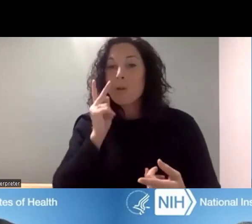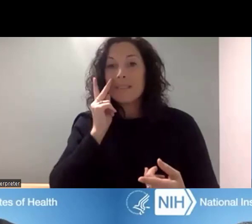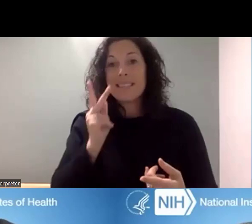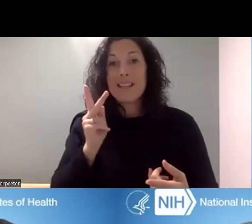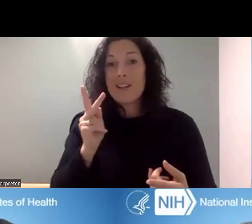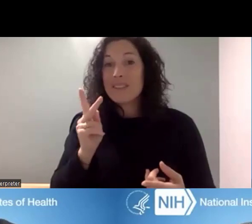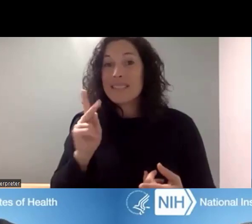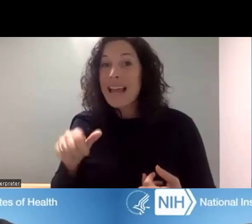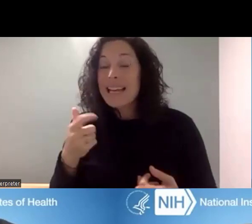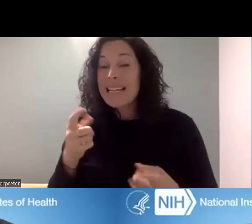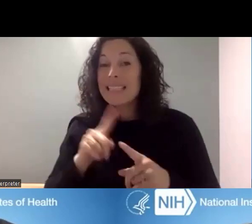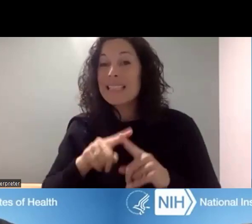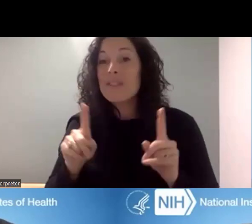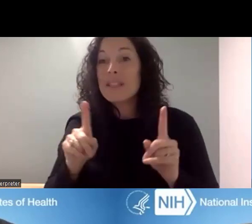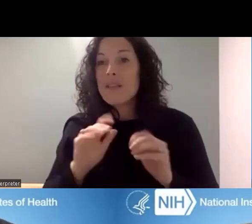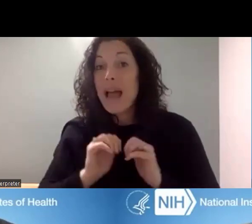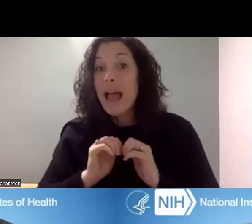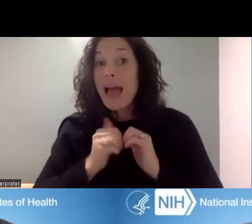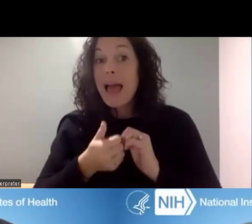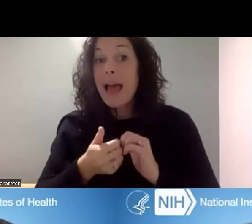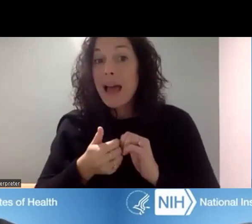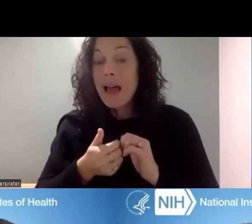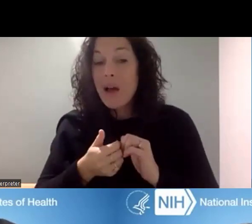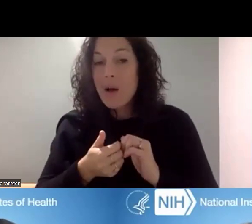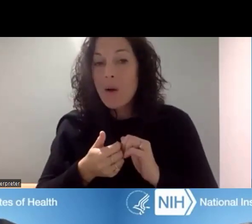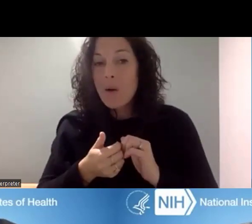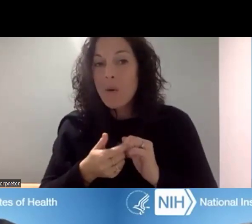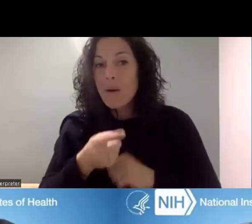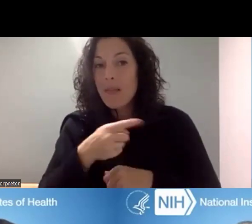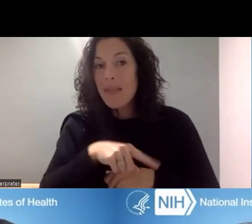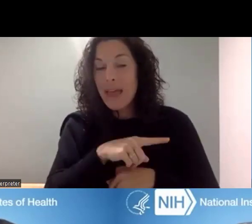in terms of how they are reporting.